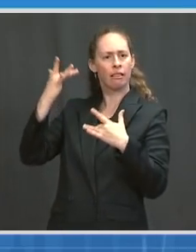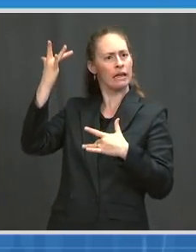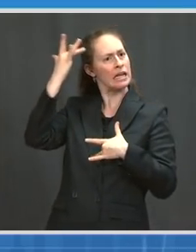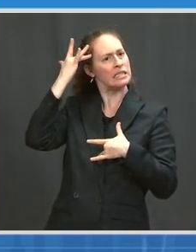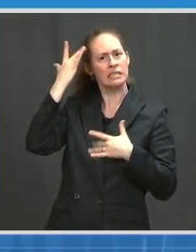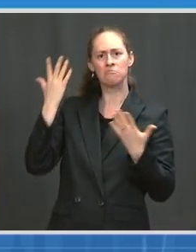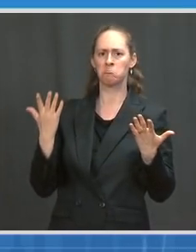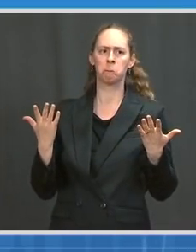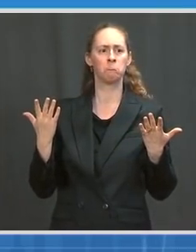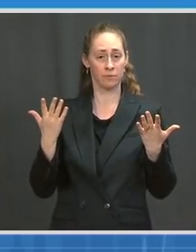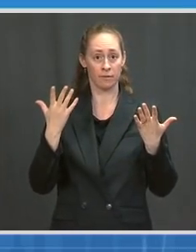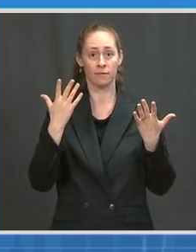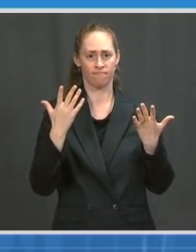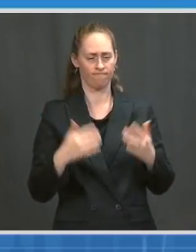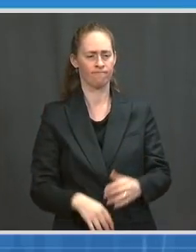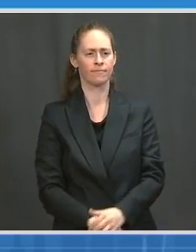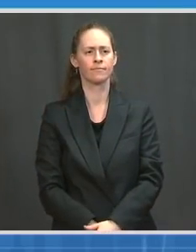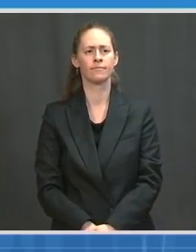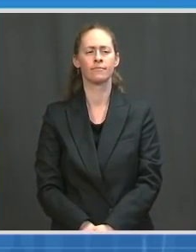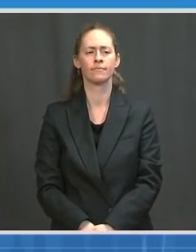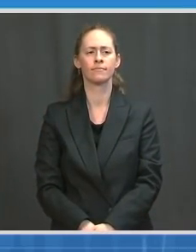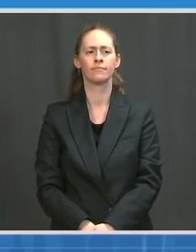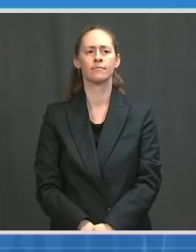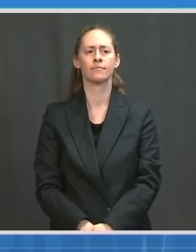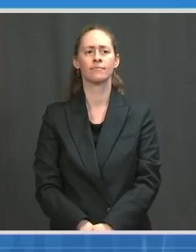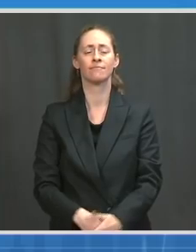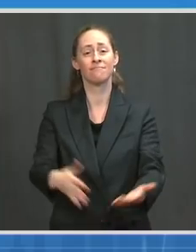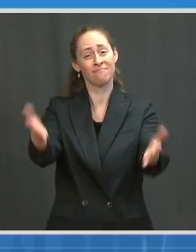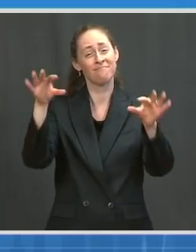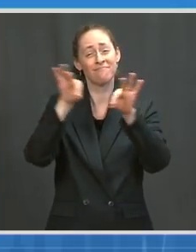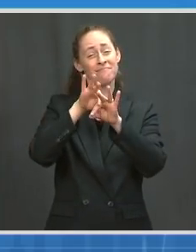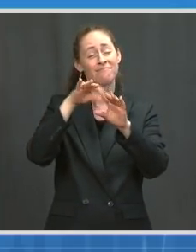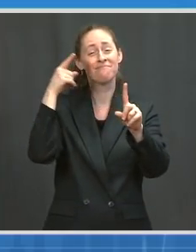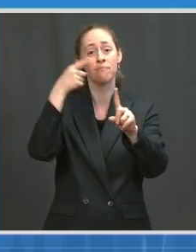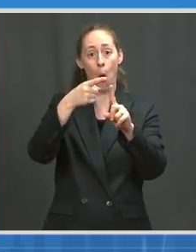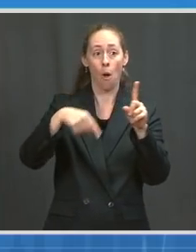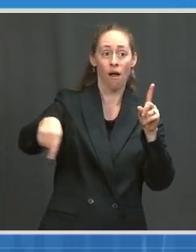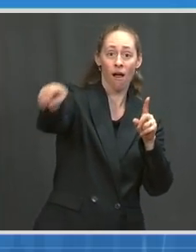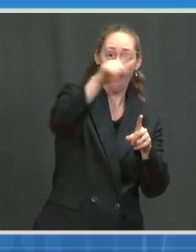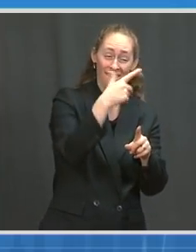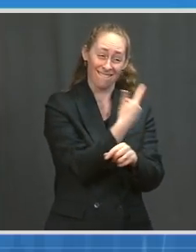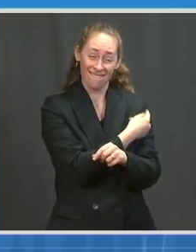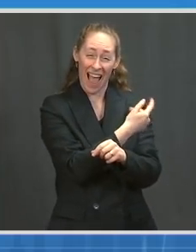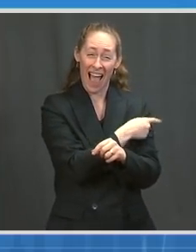the sooner we will all get back to normal. As I look at this report, I'm encouraged and hopeful